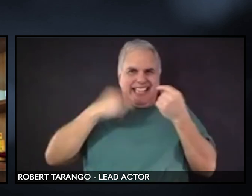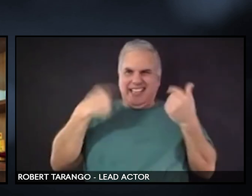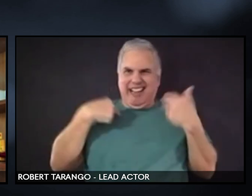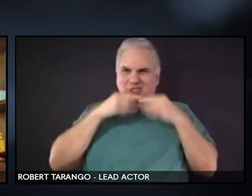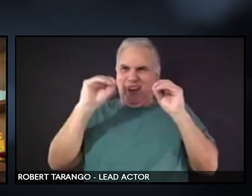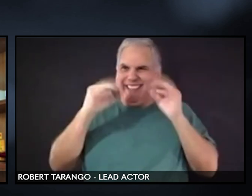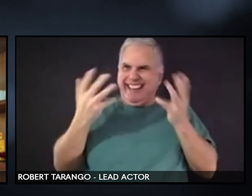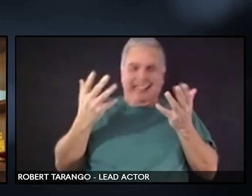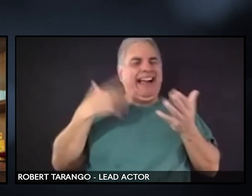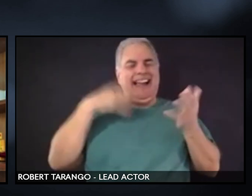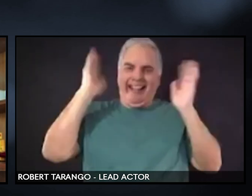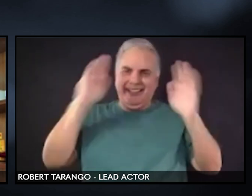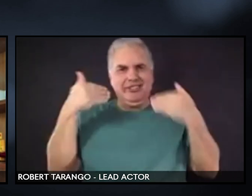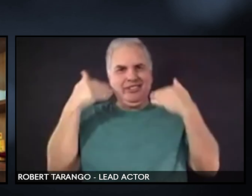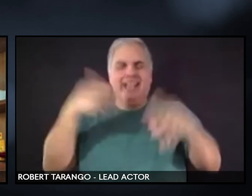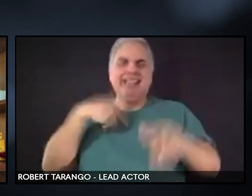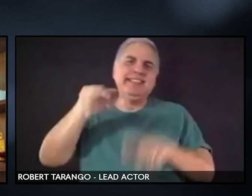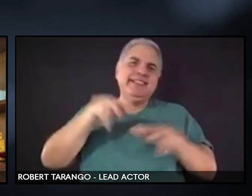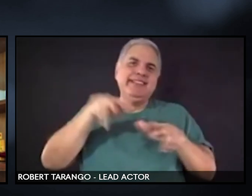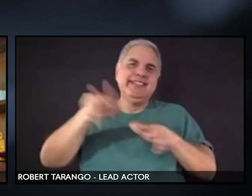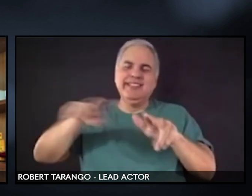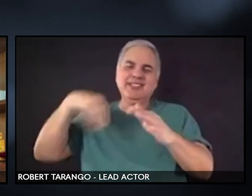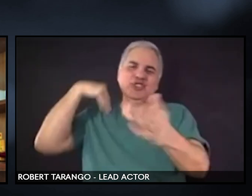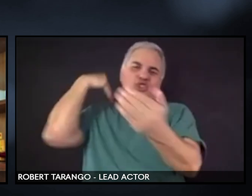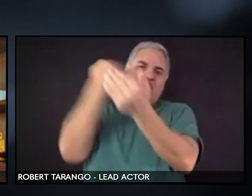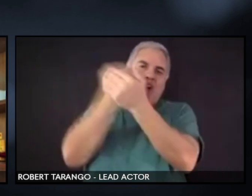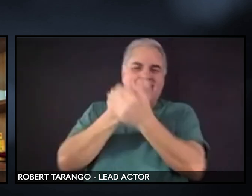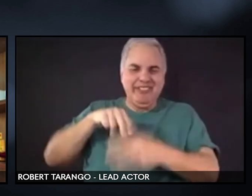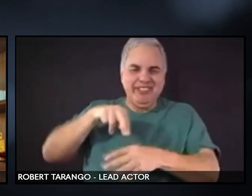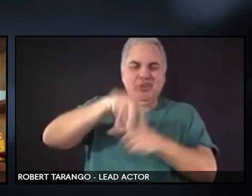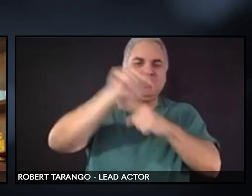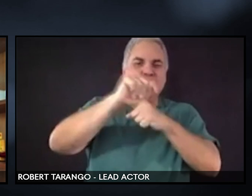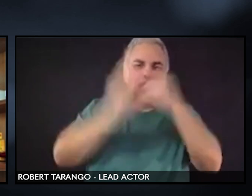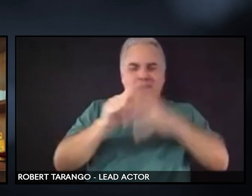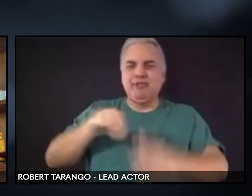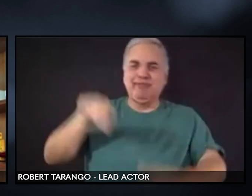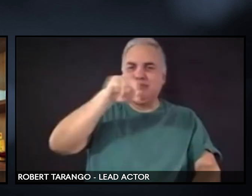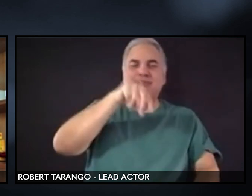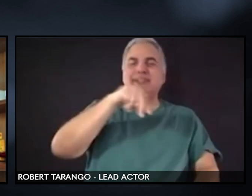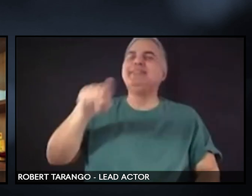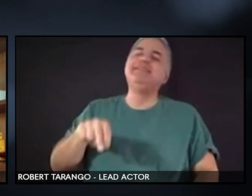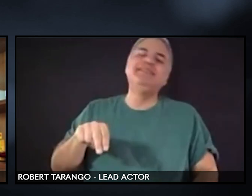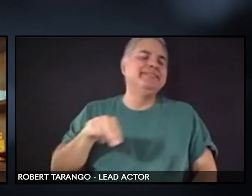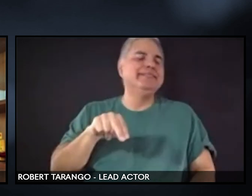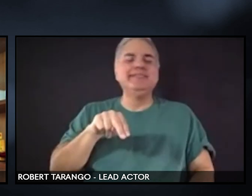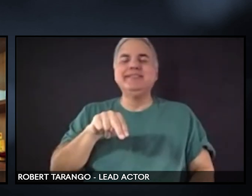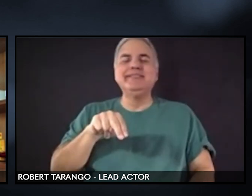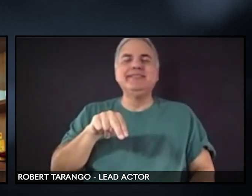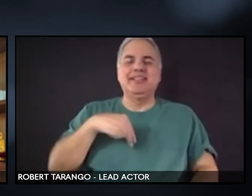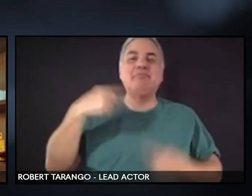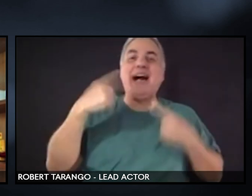So I was like, "well, what's going on?" He didn't have any information. So I took a walk over to the other building, which we refer to as the training